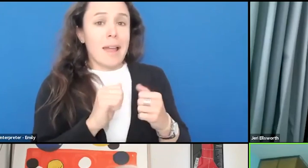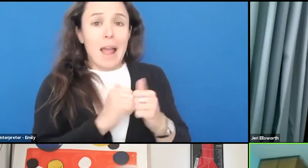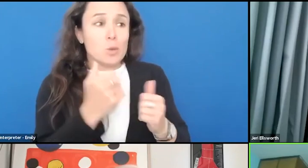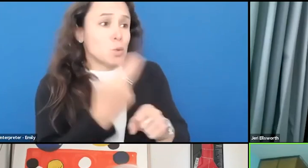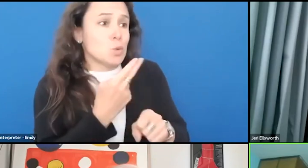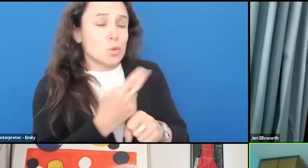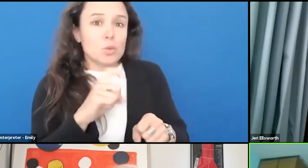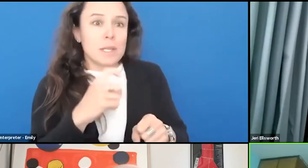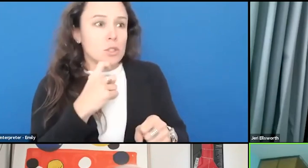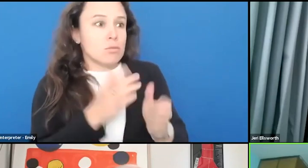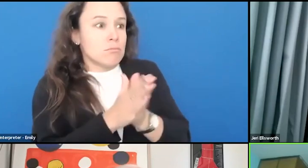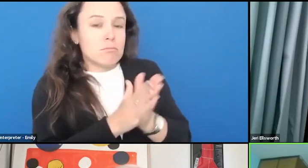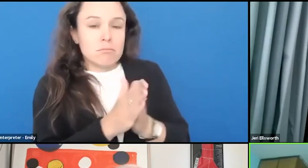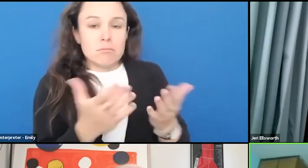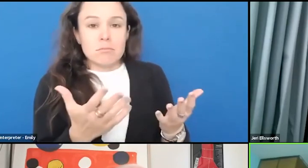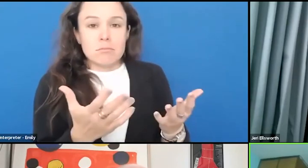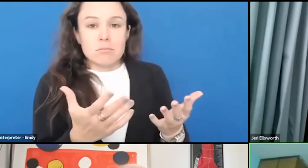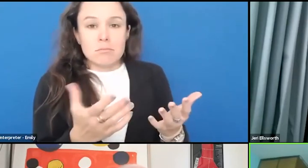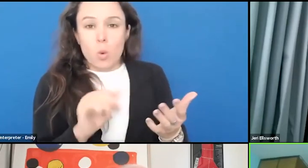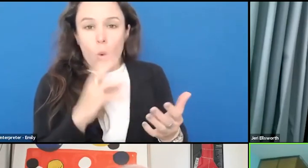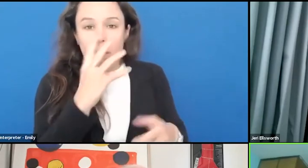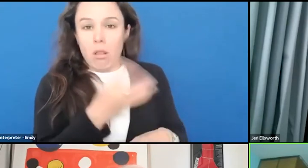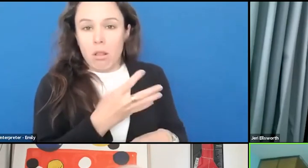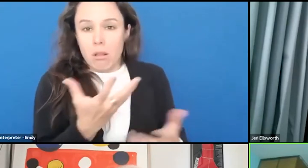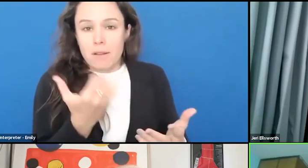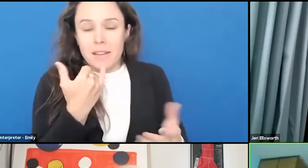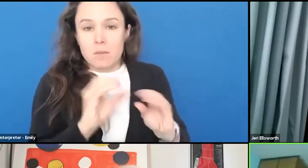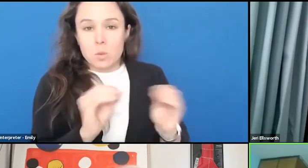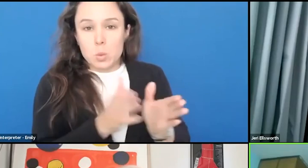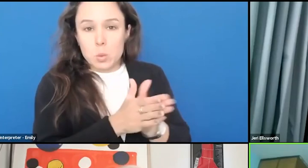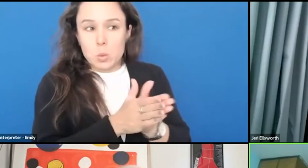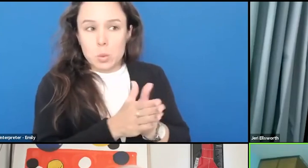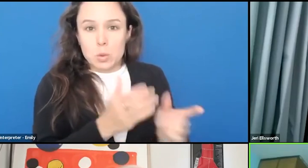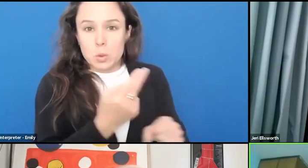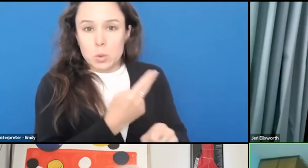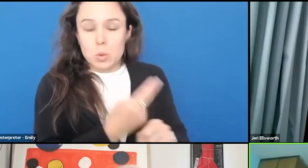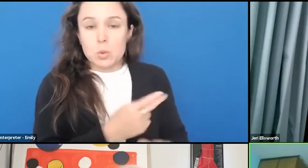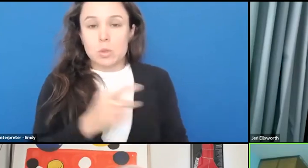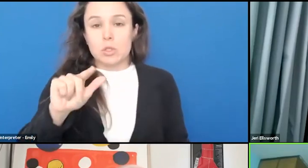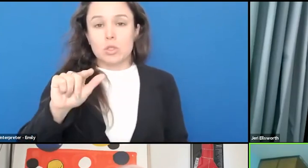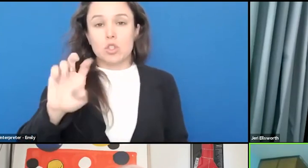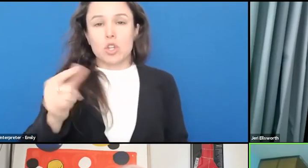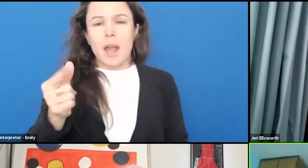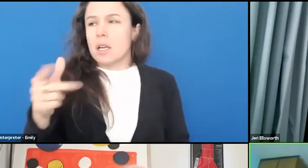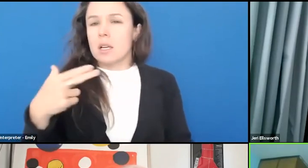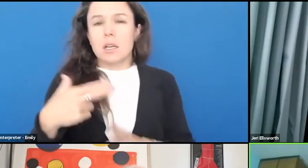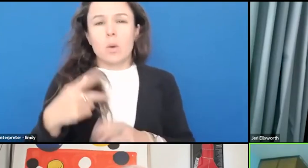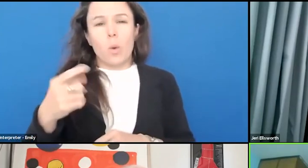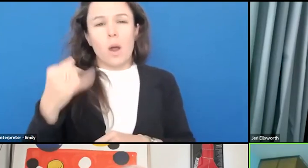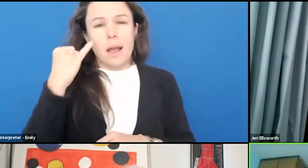so what is going to be you know – Gregg had brought up this idea that people were not